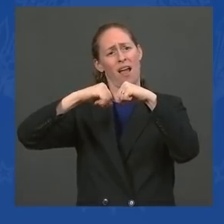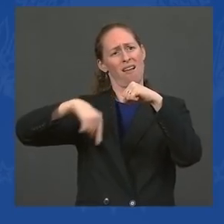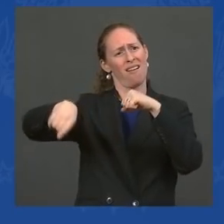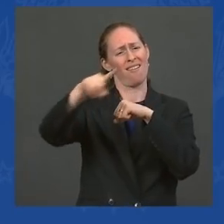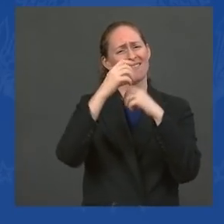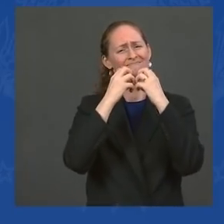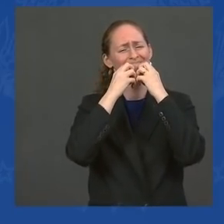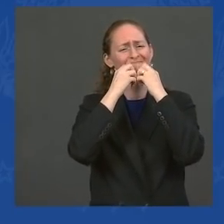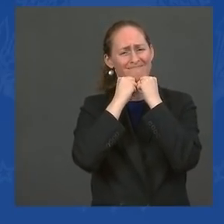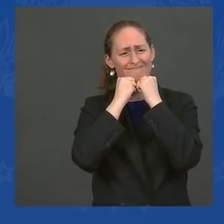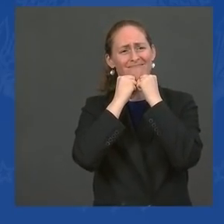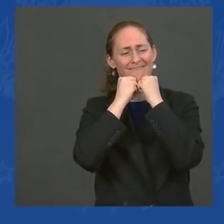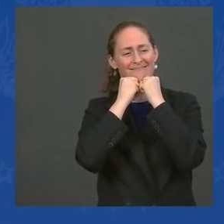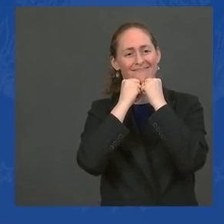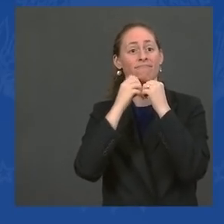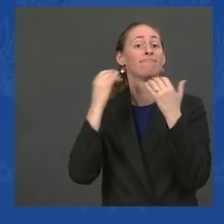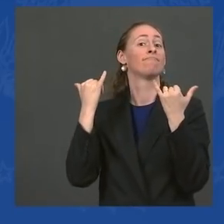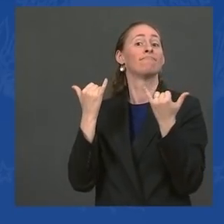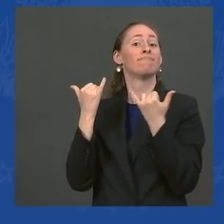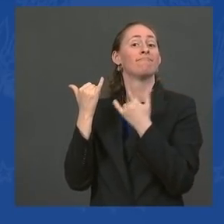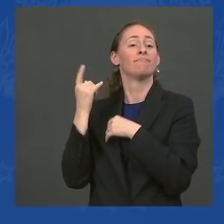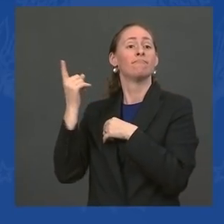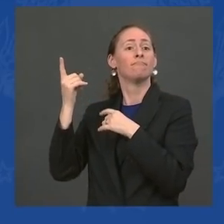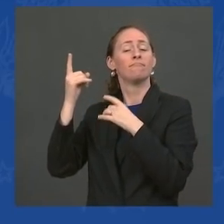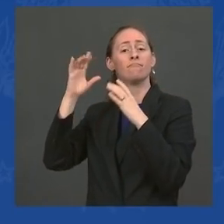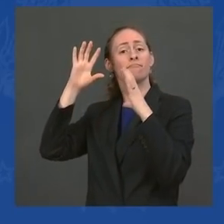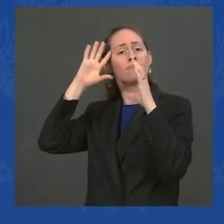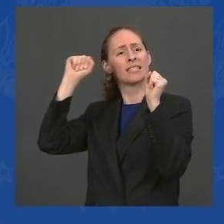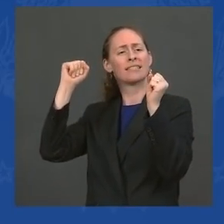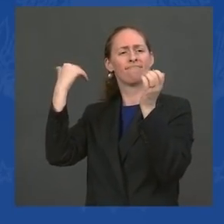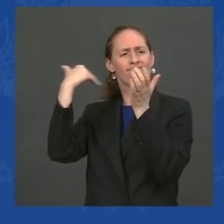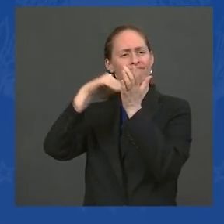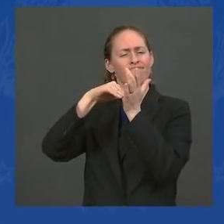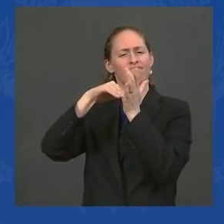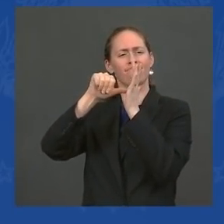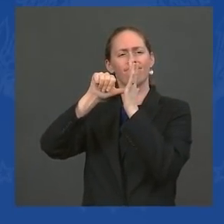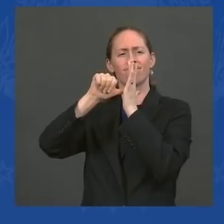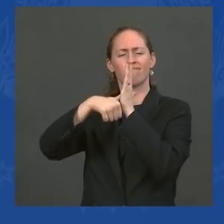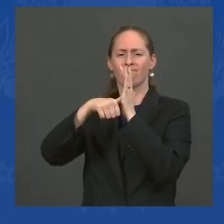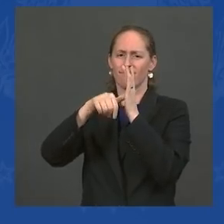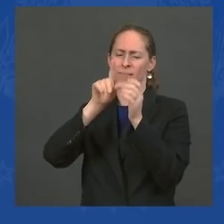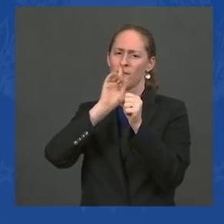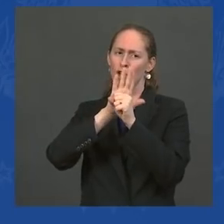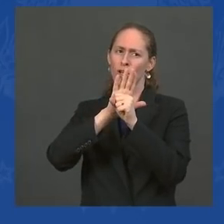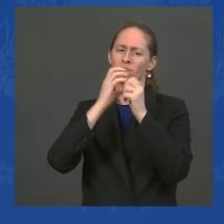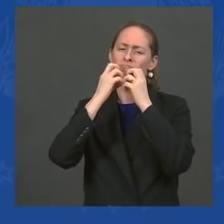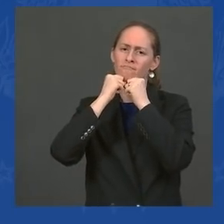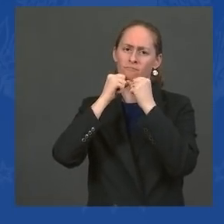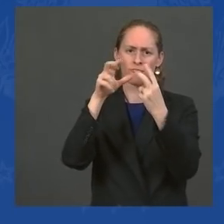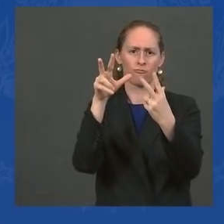for three magnificent national monuments, and this announcement follows on consultations